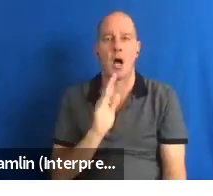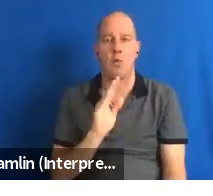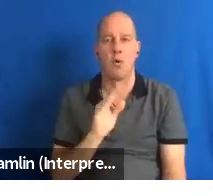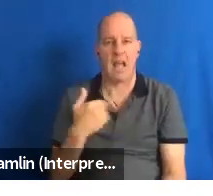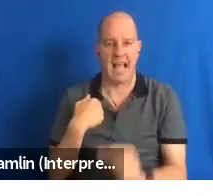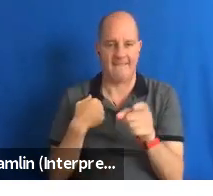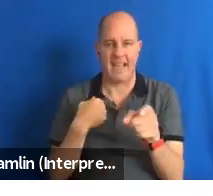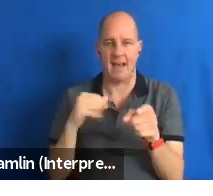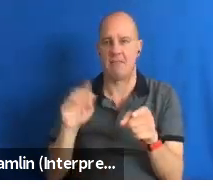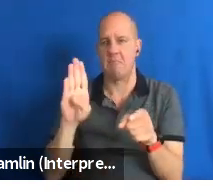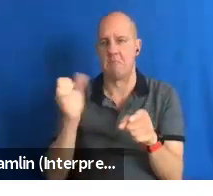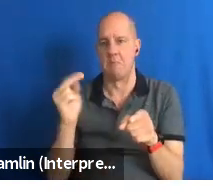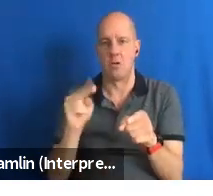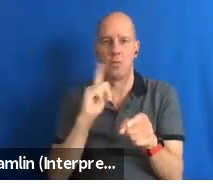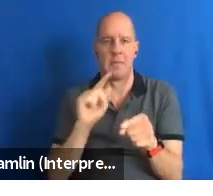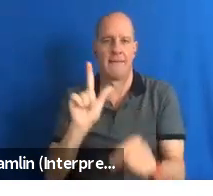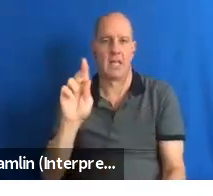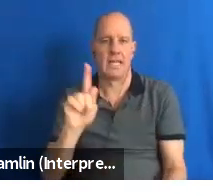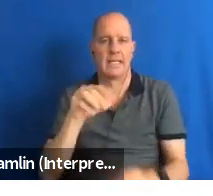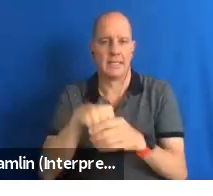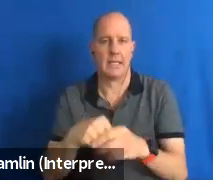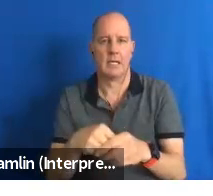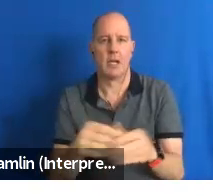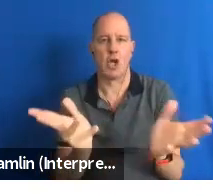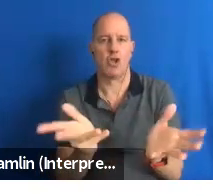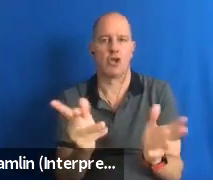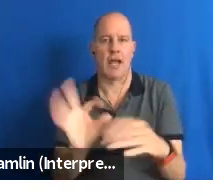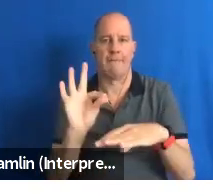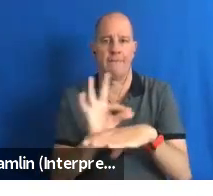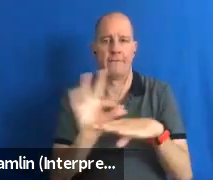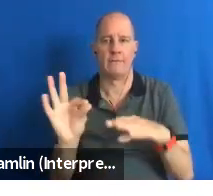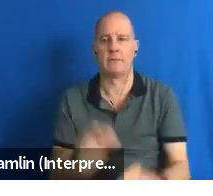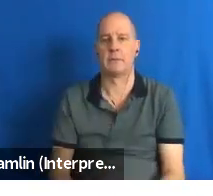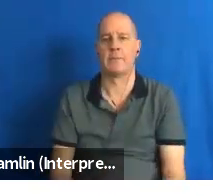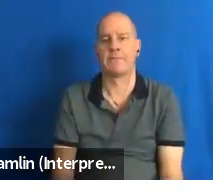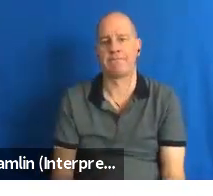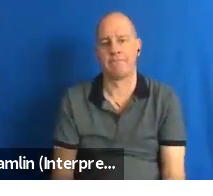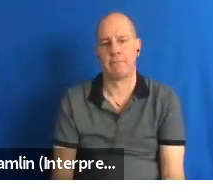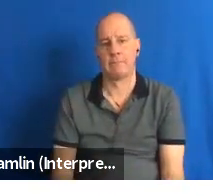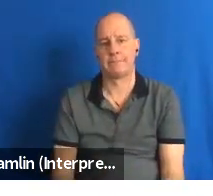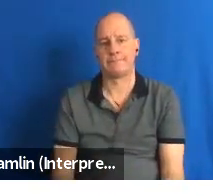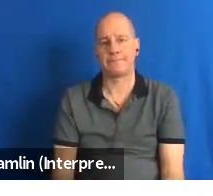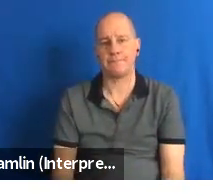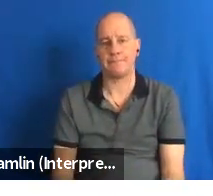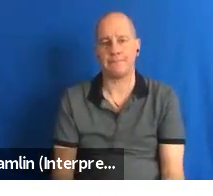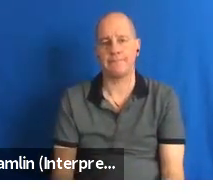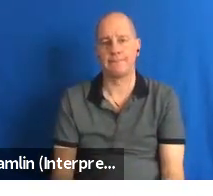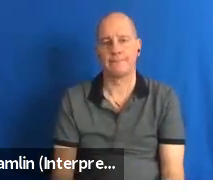for anyone who is interested later, along with the NPR article that I mentioned earlier.